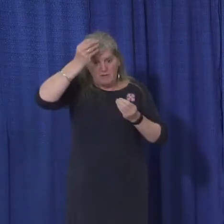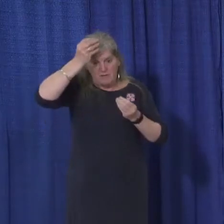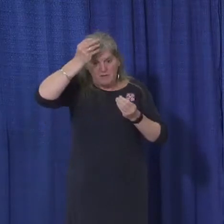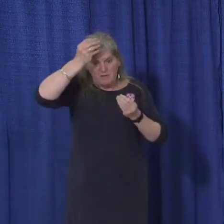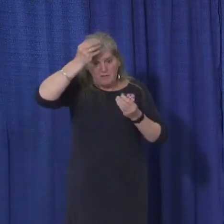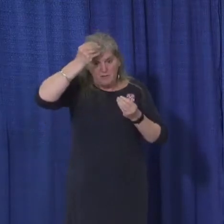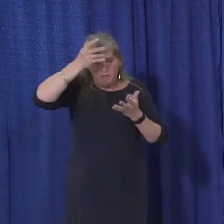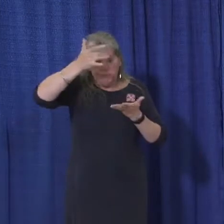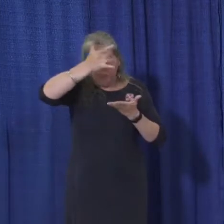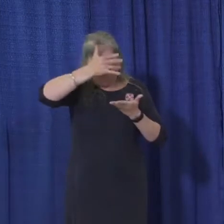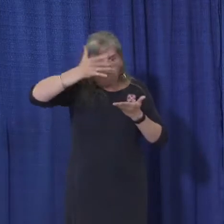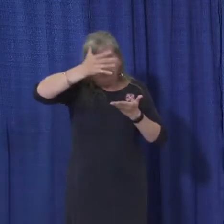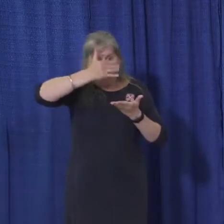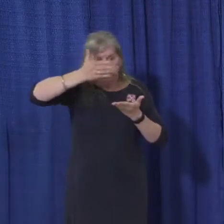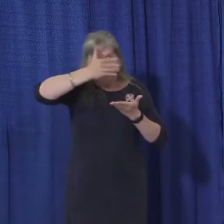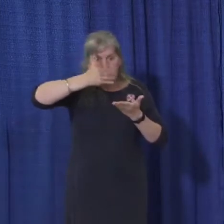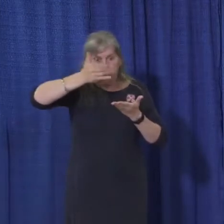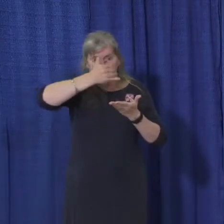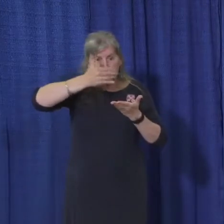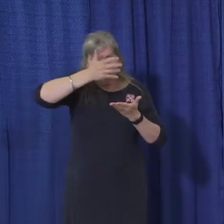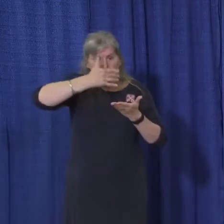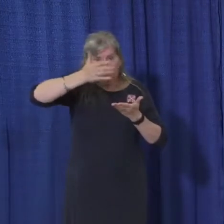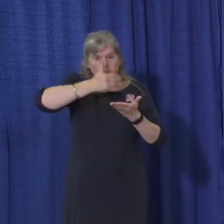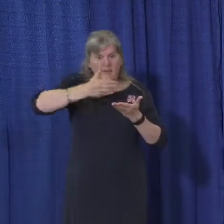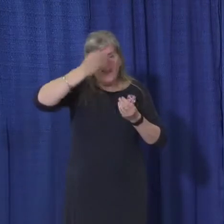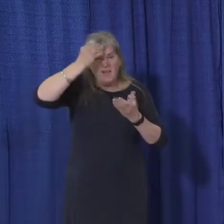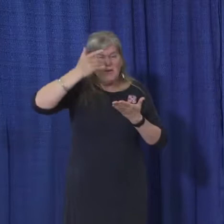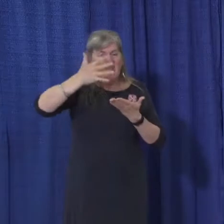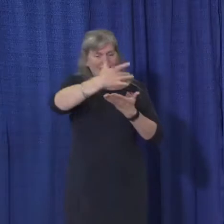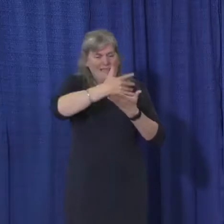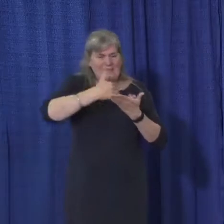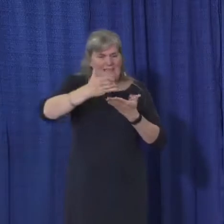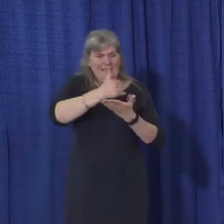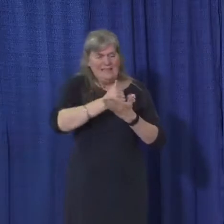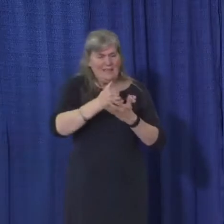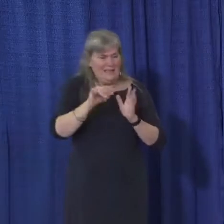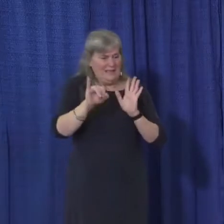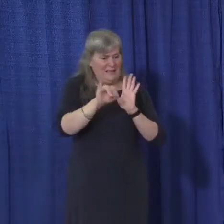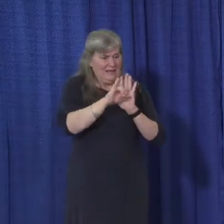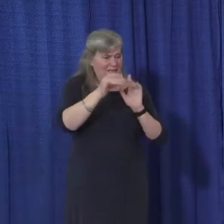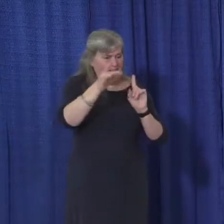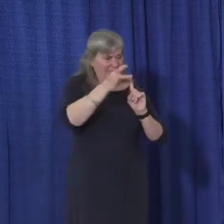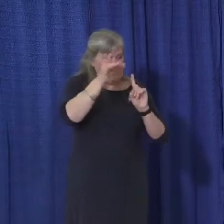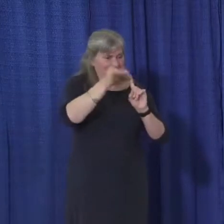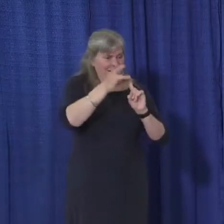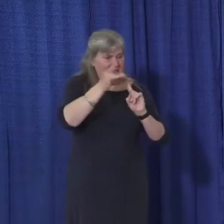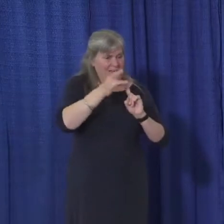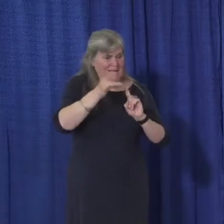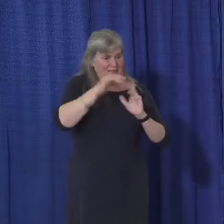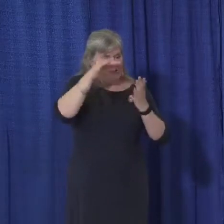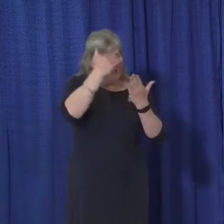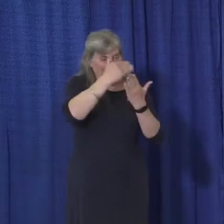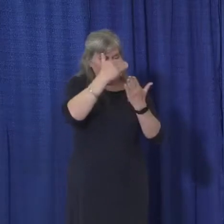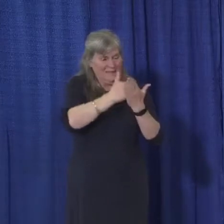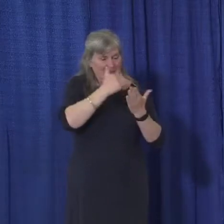and it's just line after line as those cases are identified and